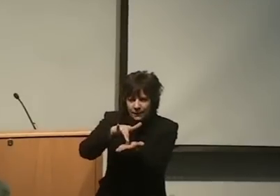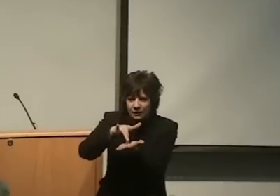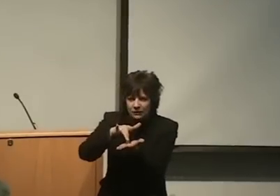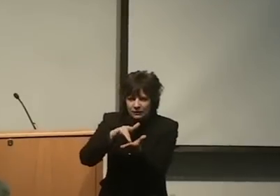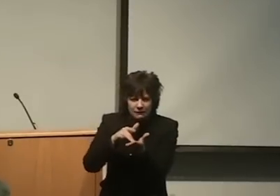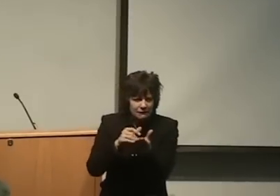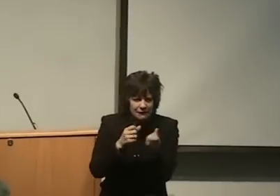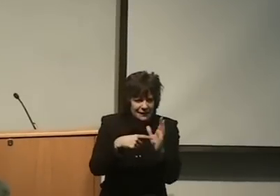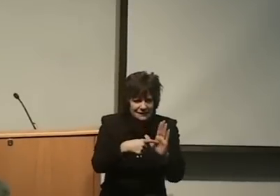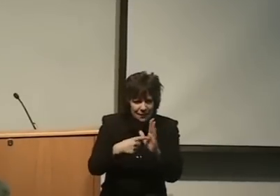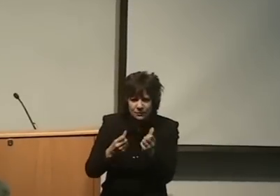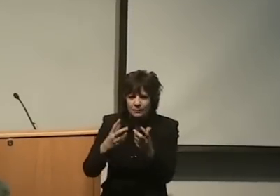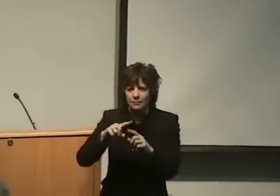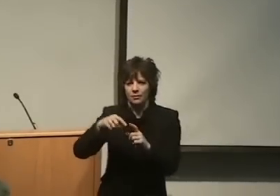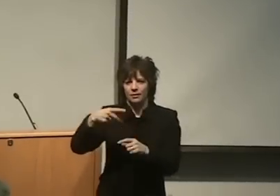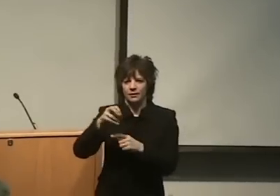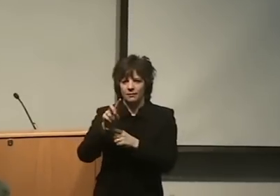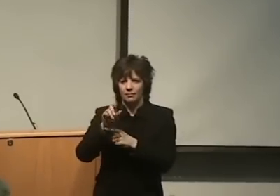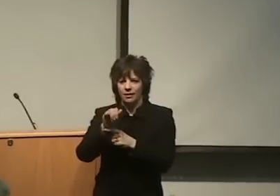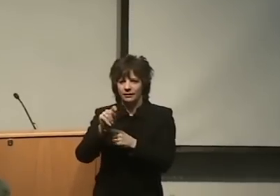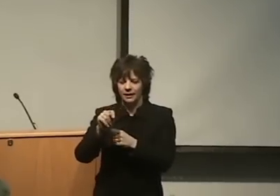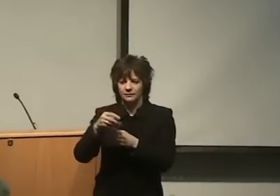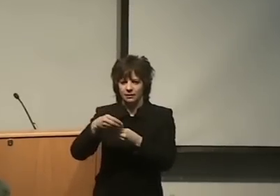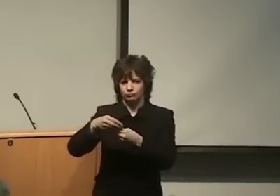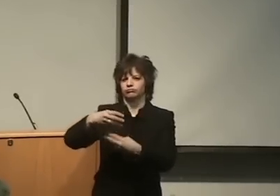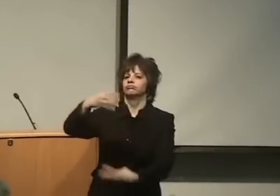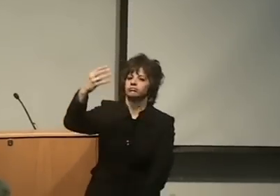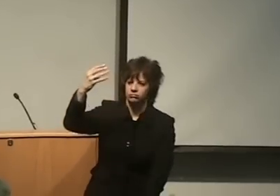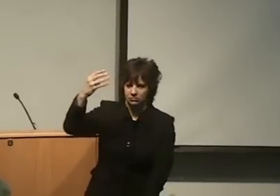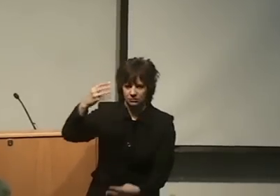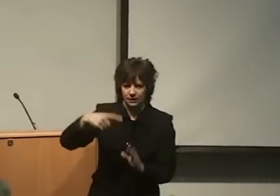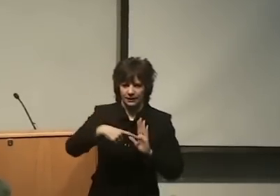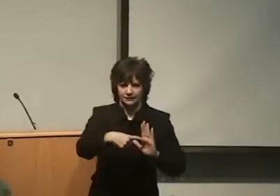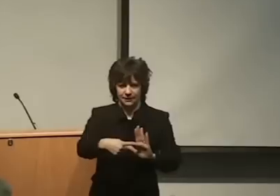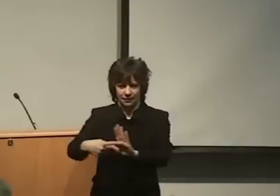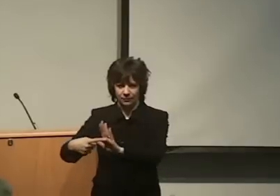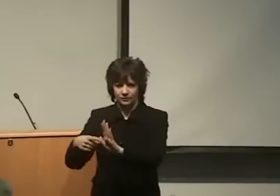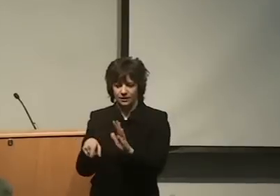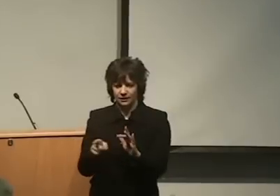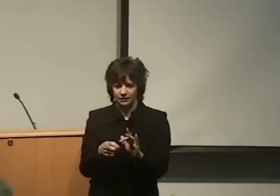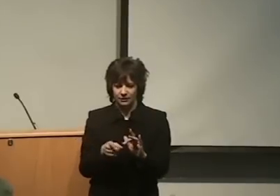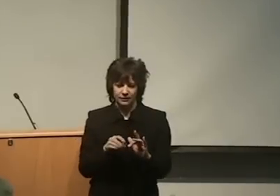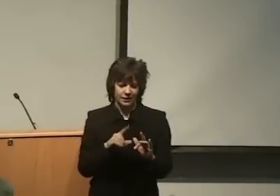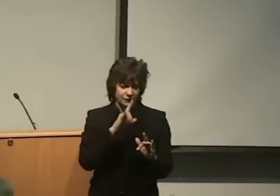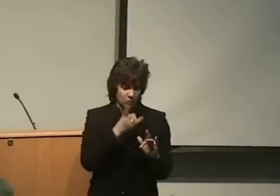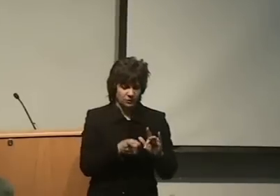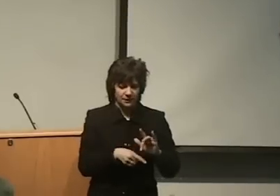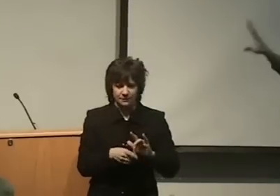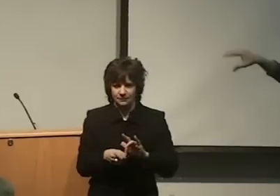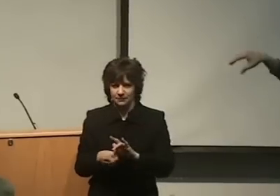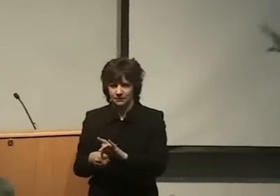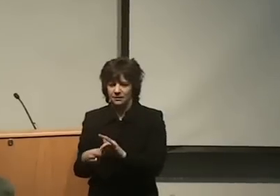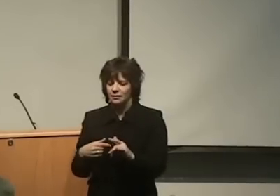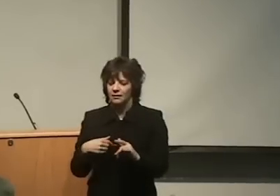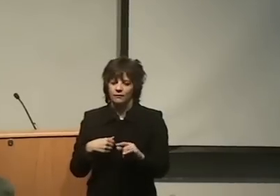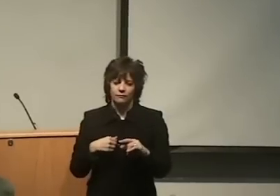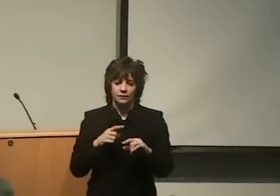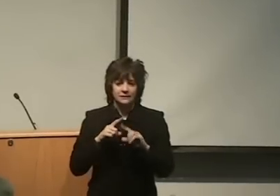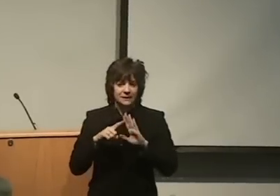But in a podcast I could give lots of examples, and you can skip the ones you don't want to. I could give different examples for boys and for girls.